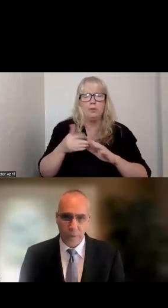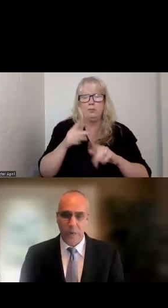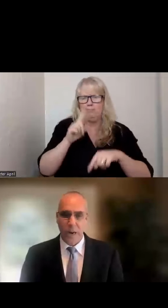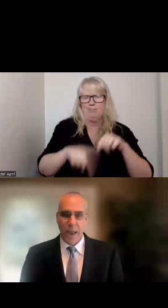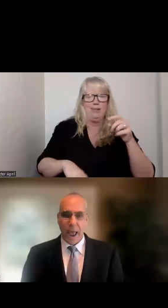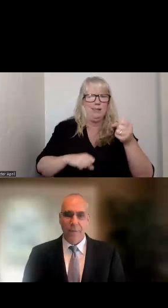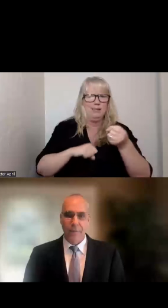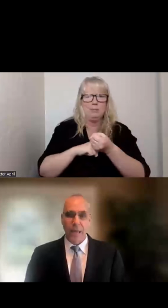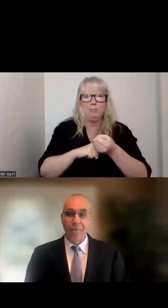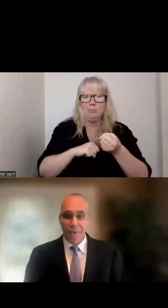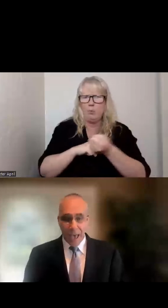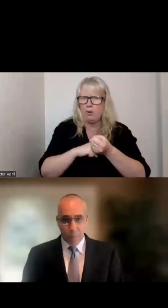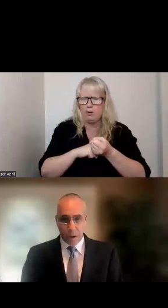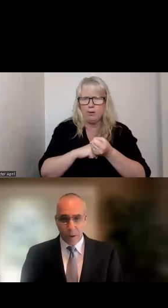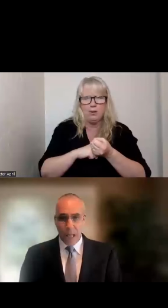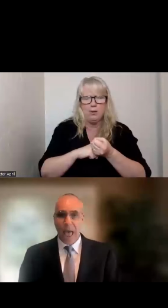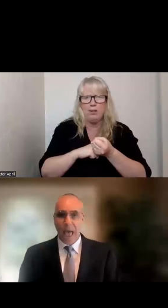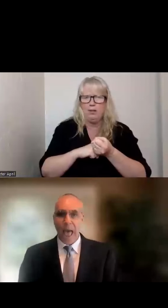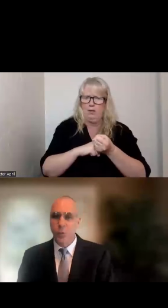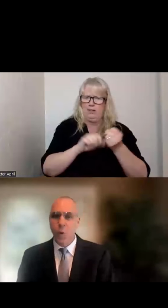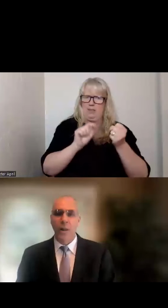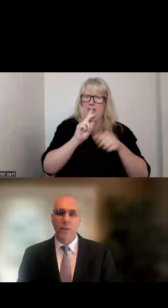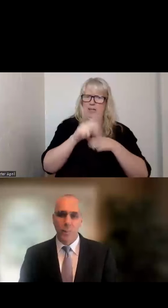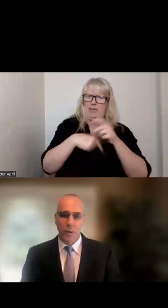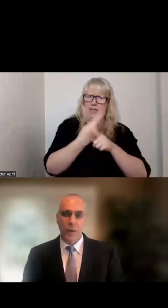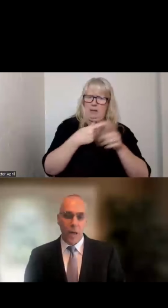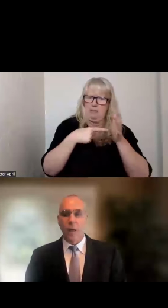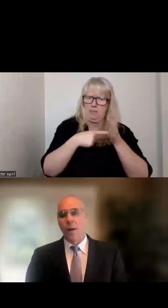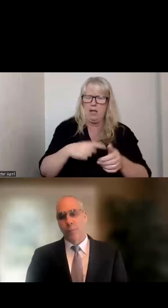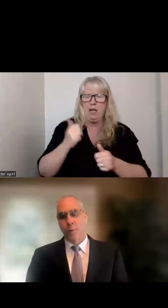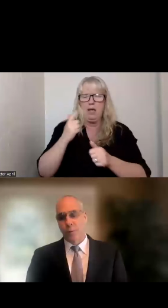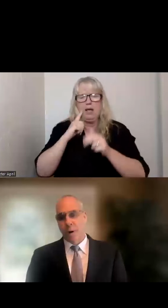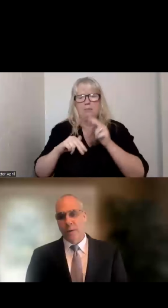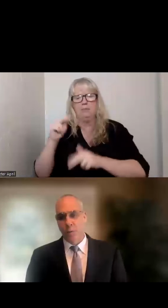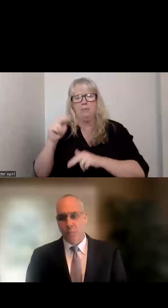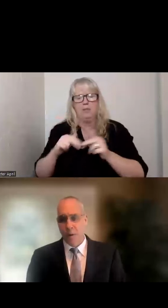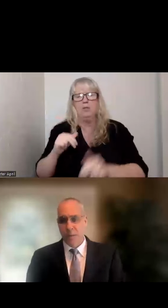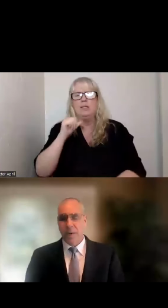HAVING THAT MODEL AS WELL AS BUILDING NON-LAW ENFORCEMENT CRISIS RESPONSE